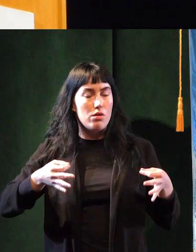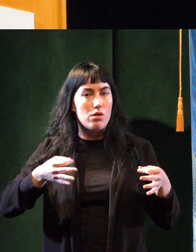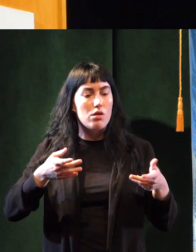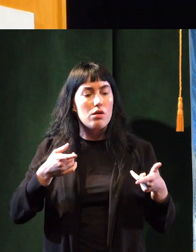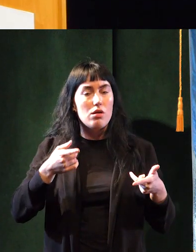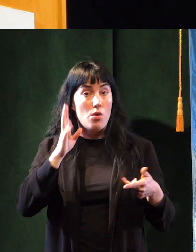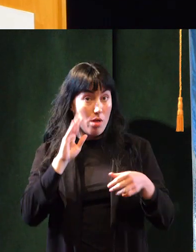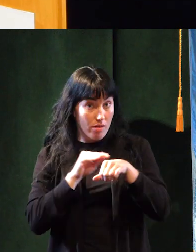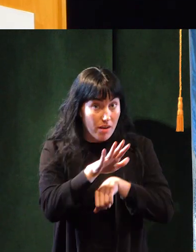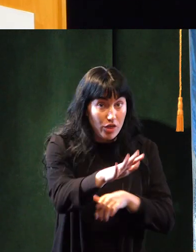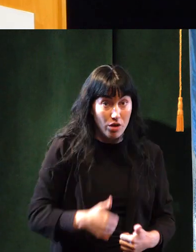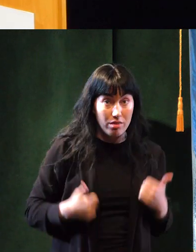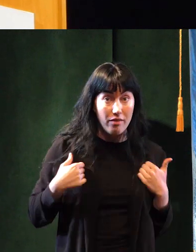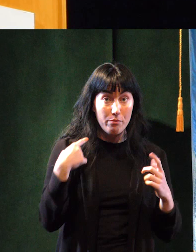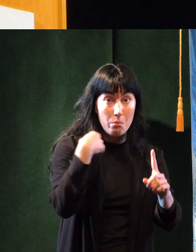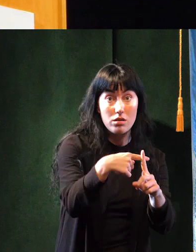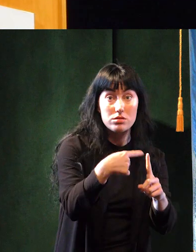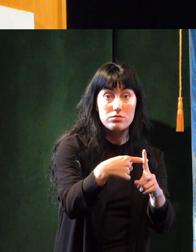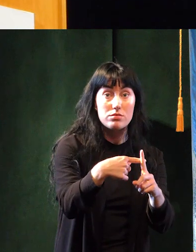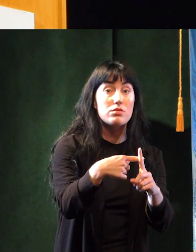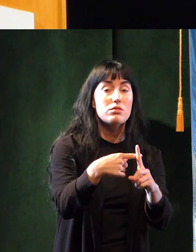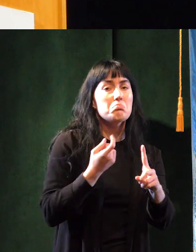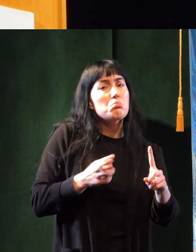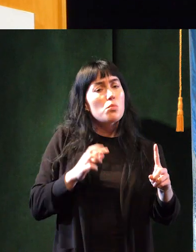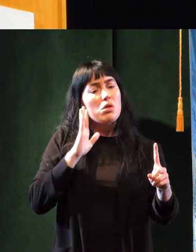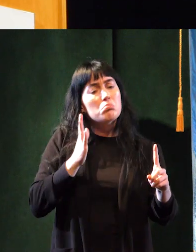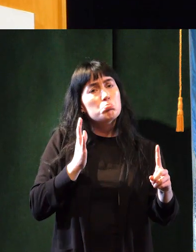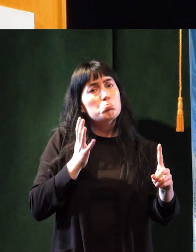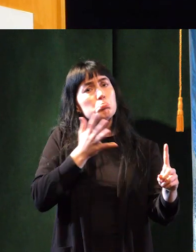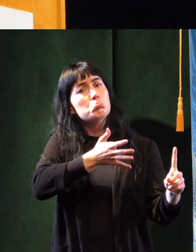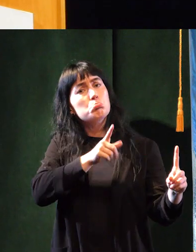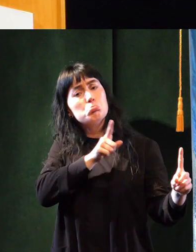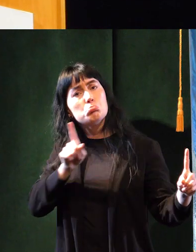make a choice to affect their life in a positive way or to continue